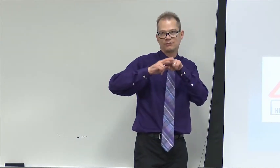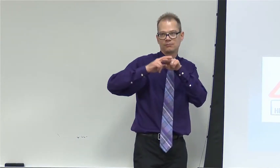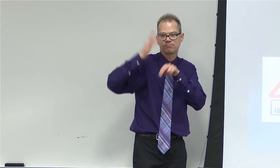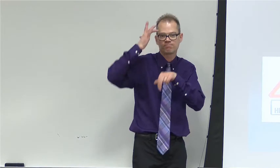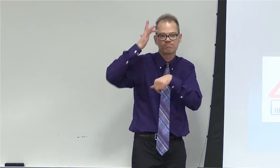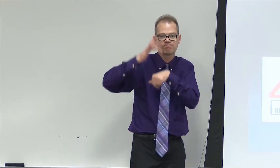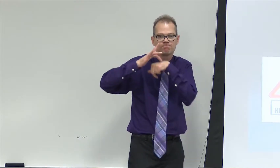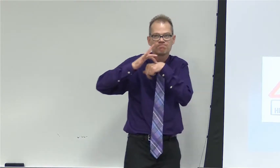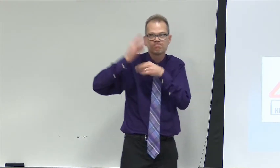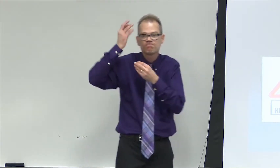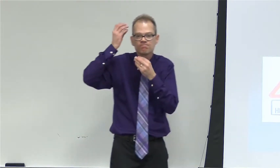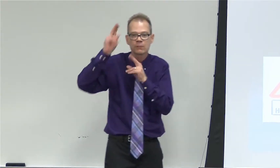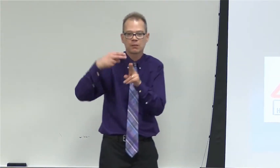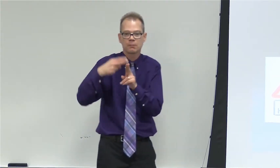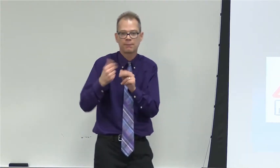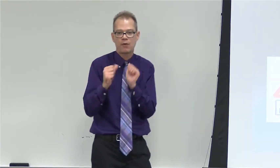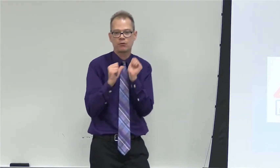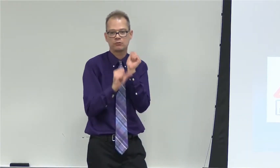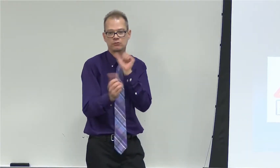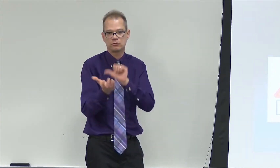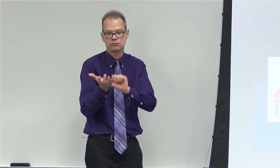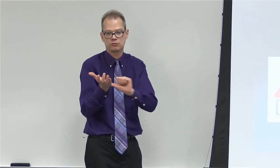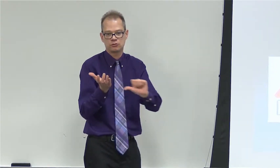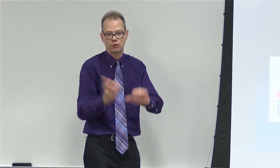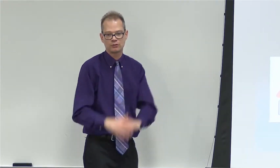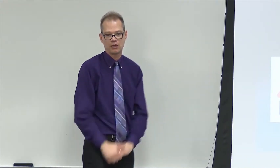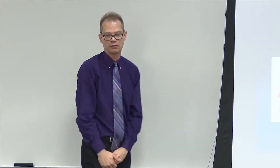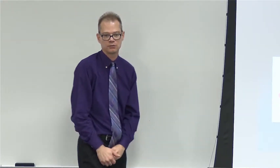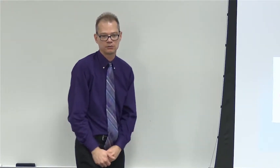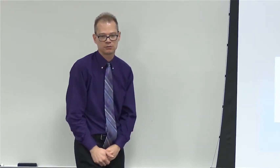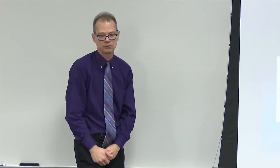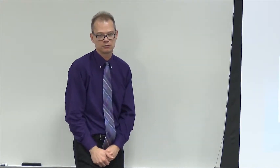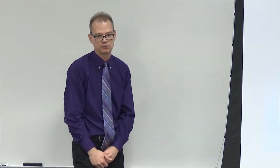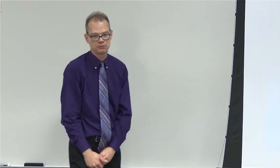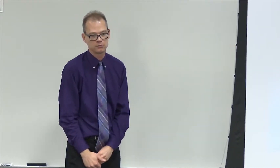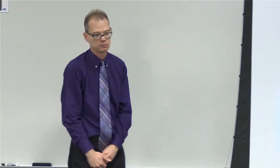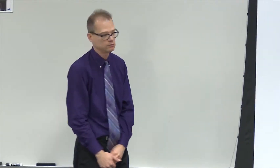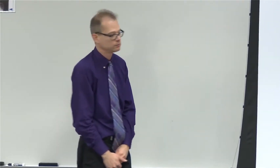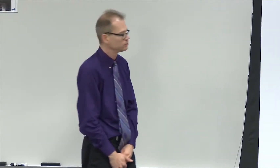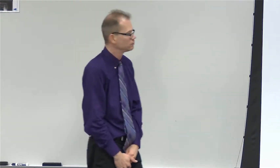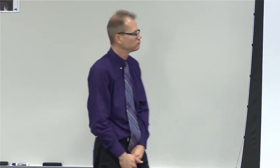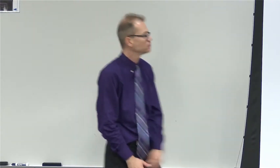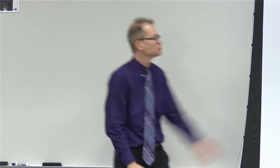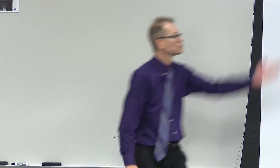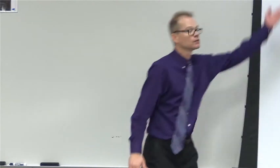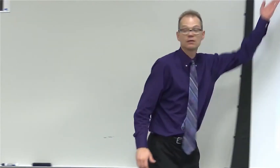and an increased incidence of suicidal thoughts.